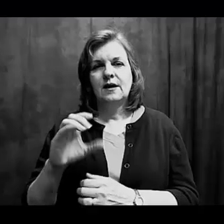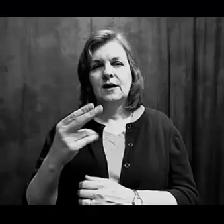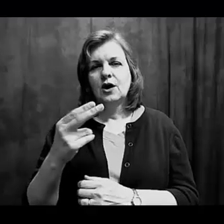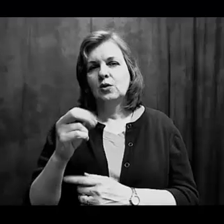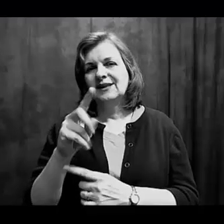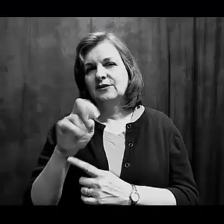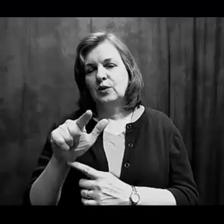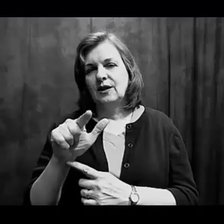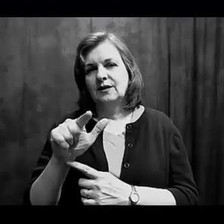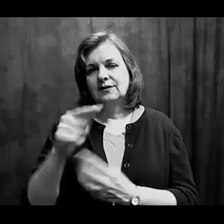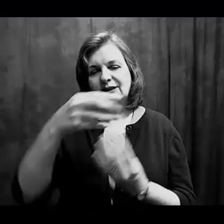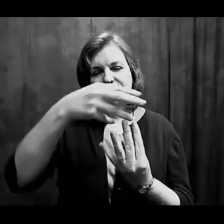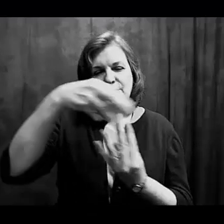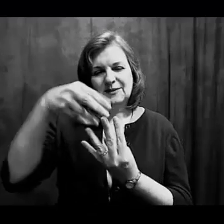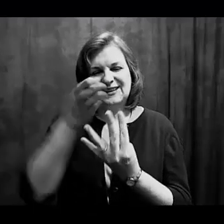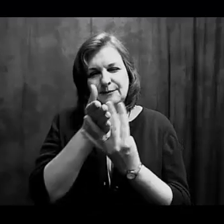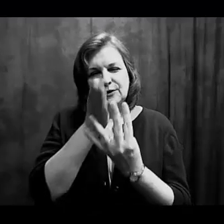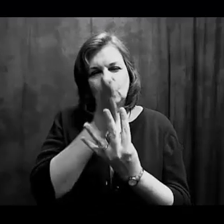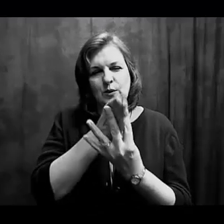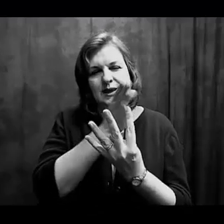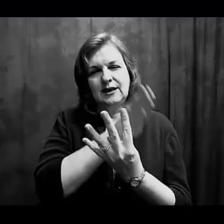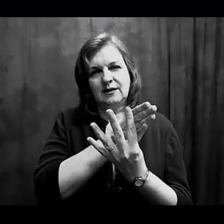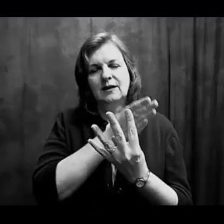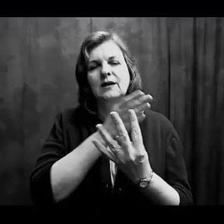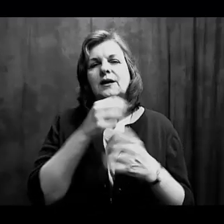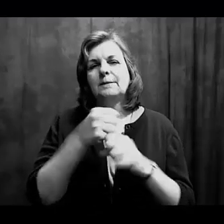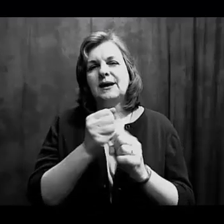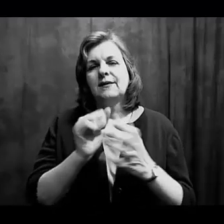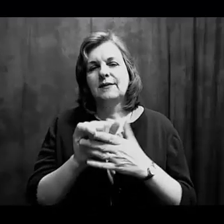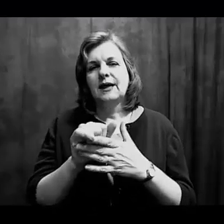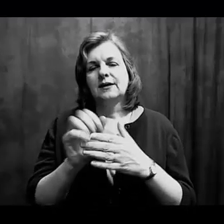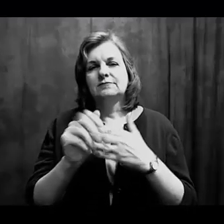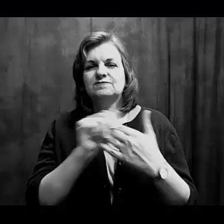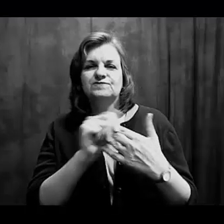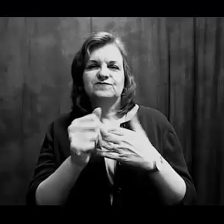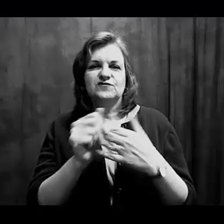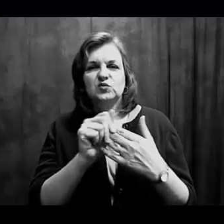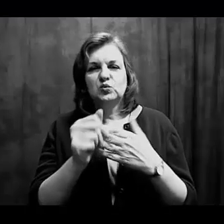they show you cholesterol here that's fitting in between to help keep that membrane fluid